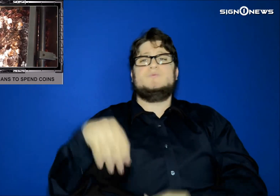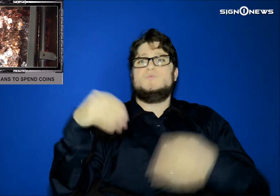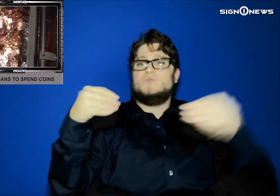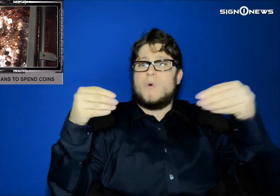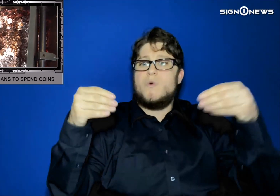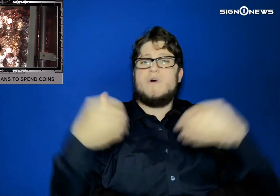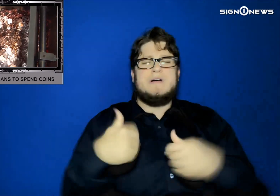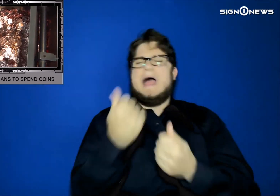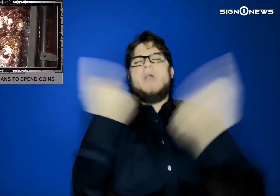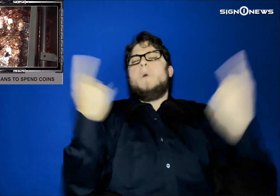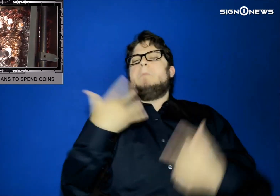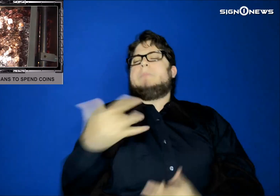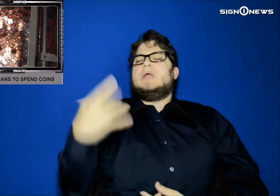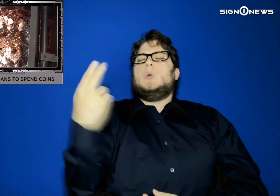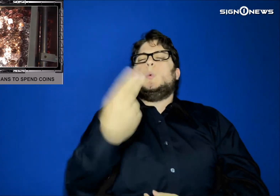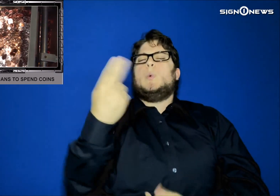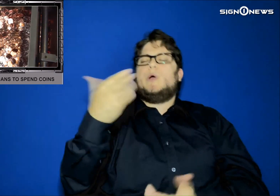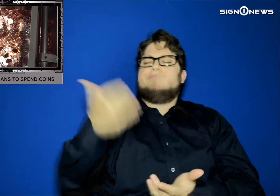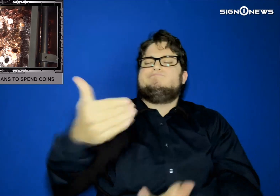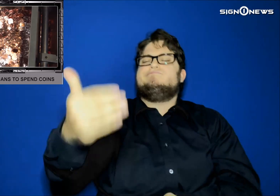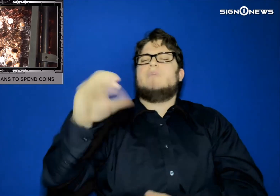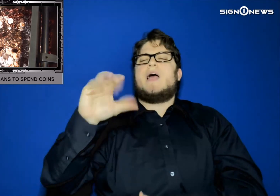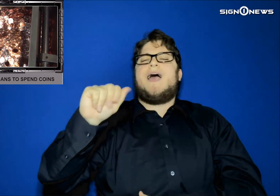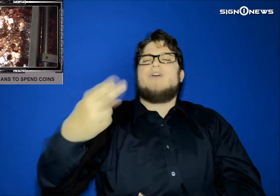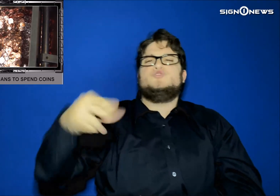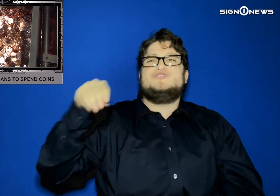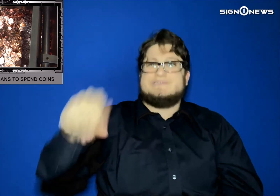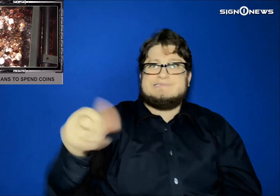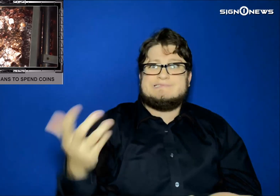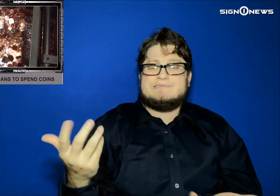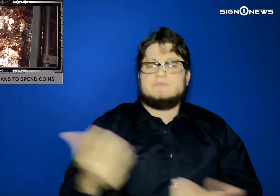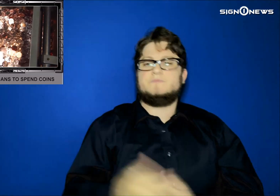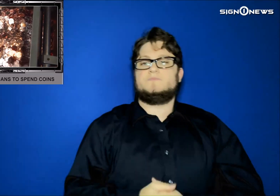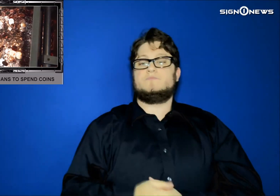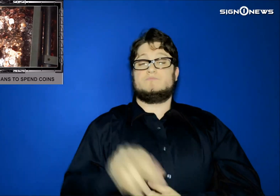for banks, retailers and anyone who regularly pays with cash.